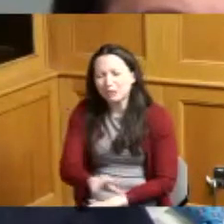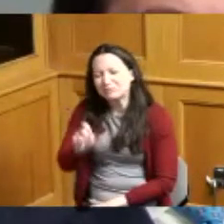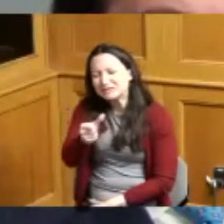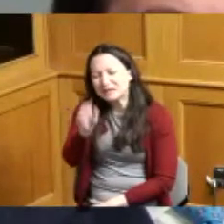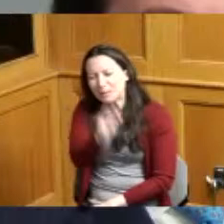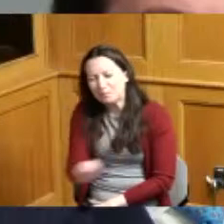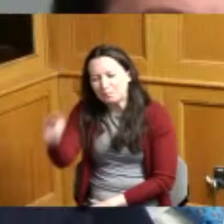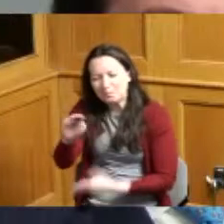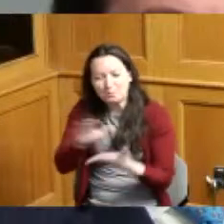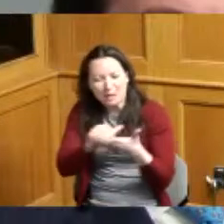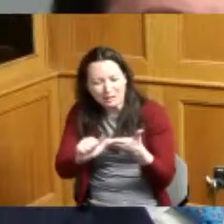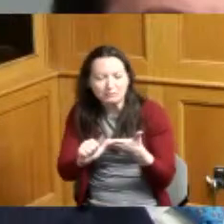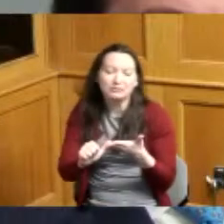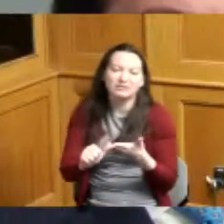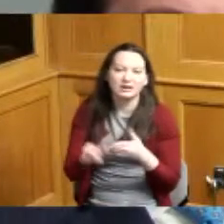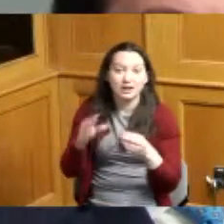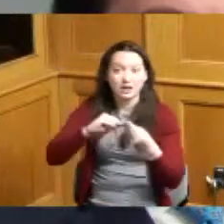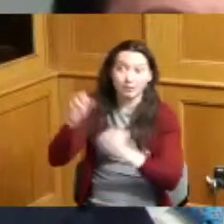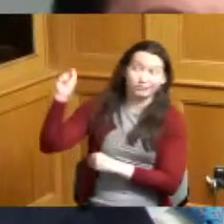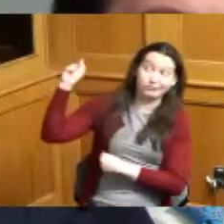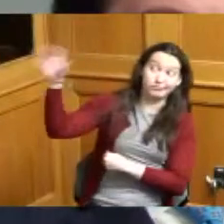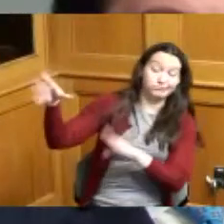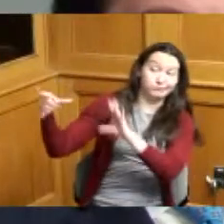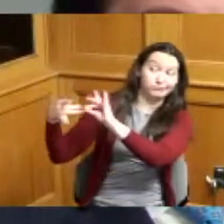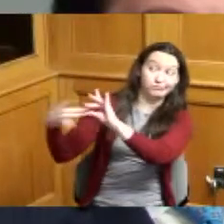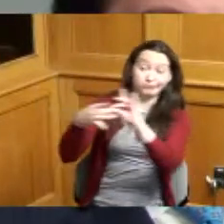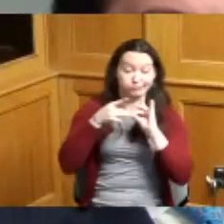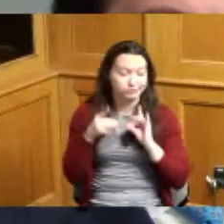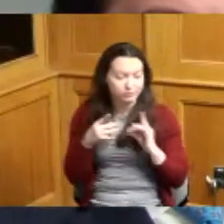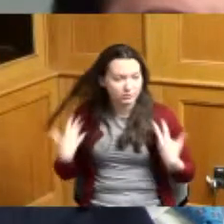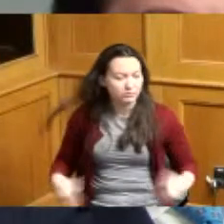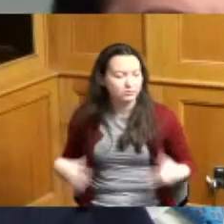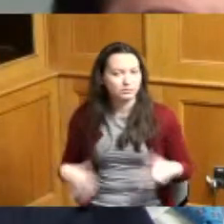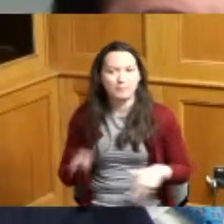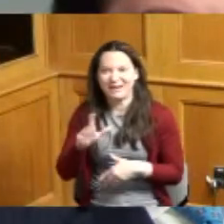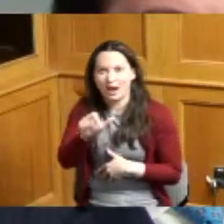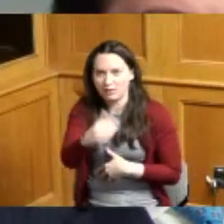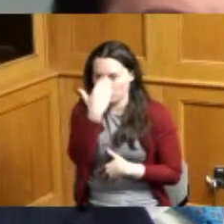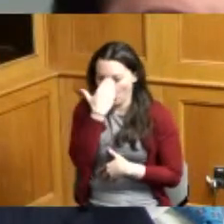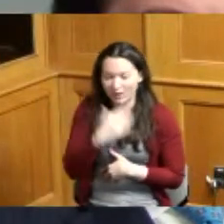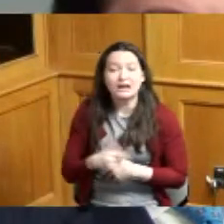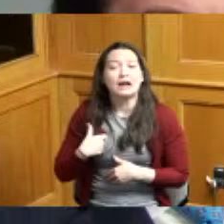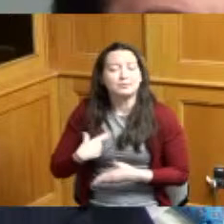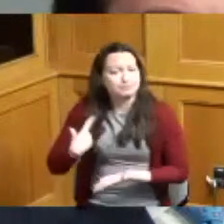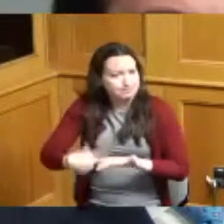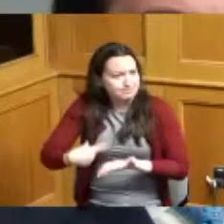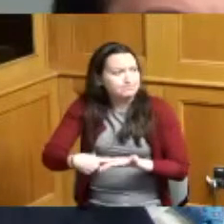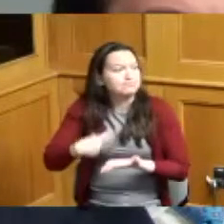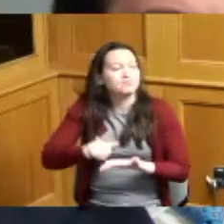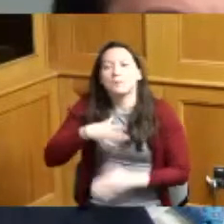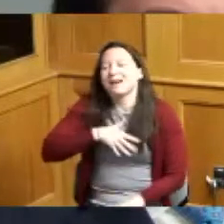number has been out there and in the media etc um I did go over in my powerpoint I think the